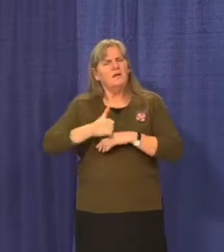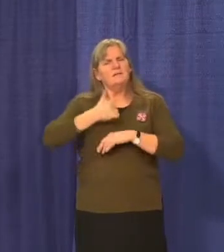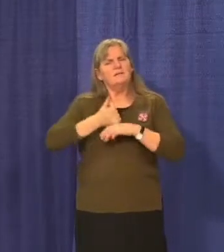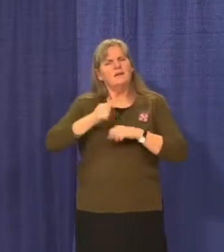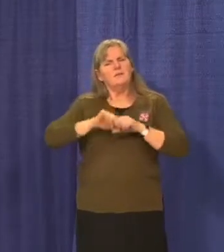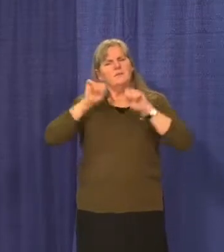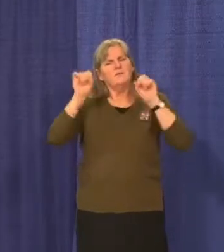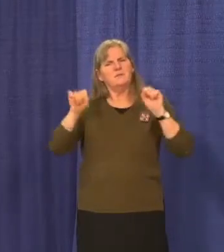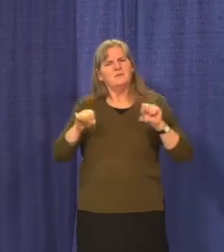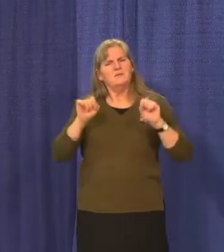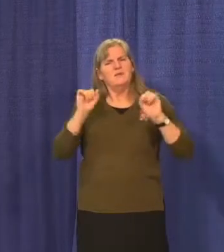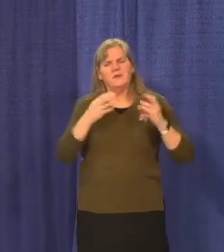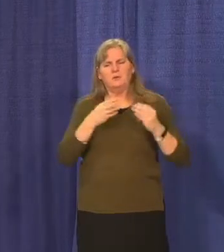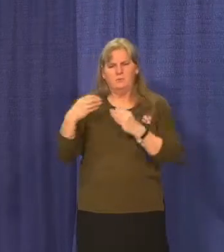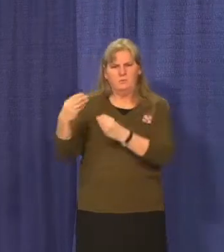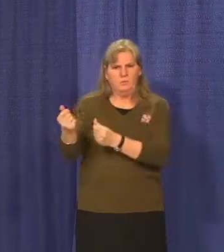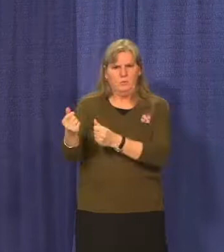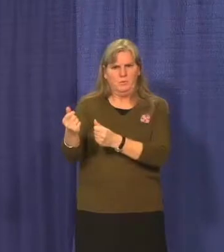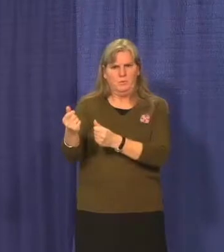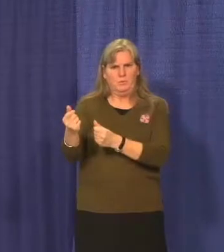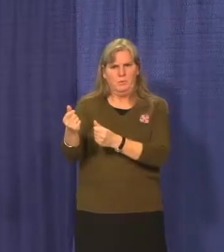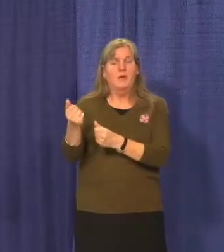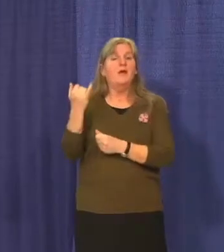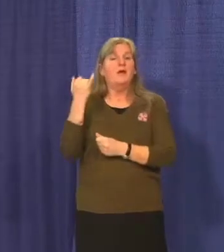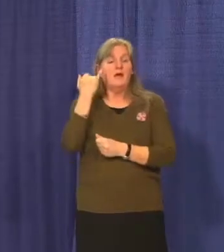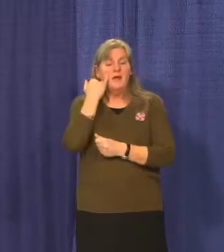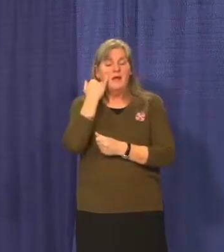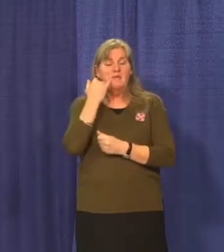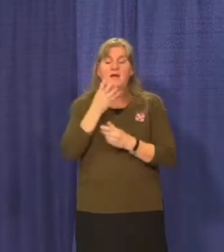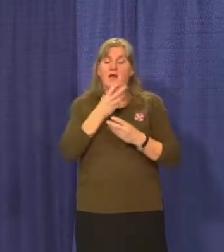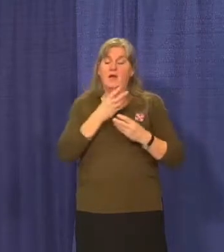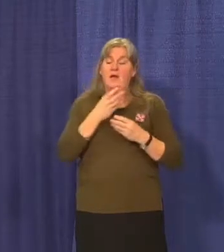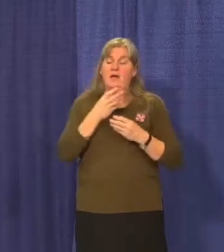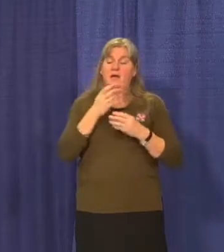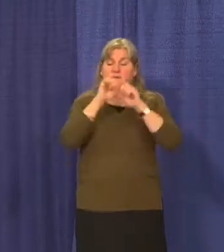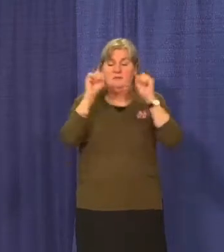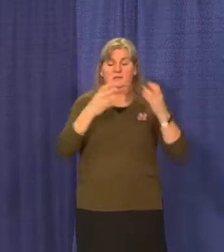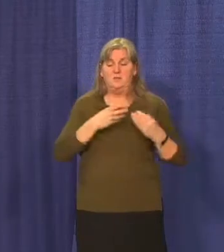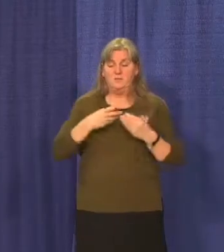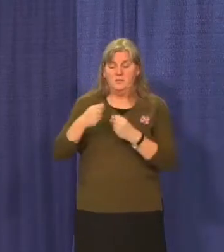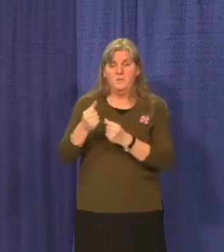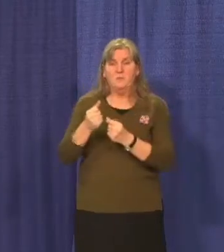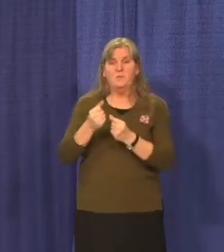that you want to set up systems that work smoothly be care -- because if you do them smoothly,